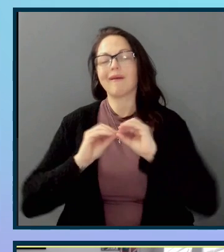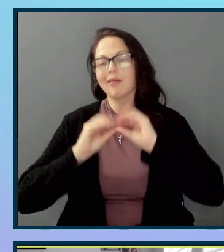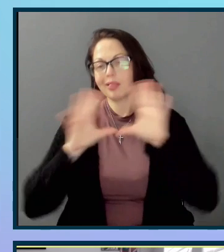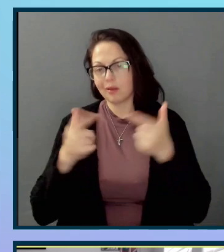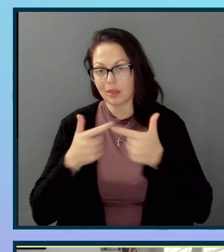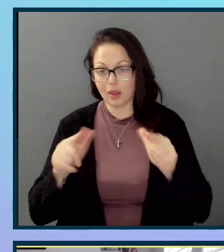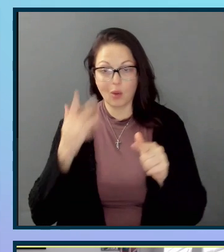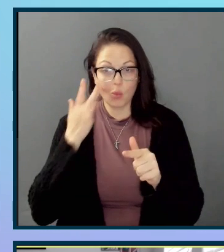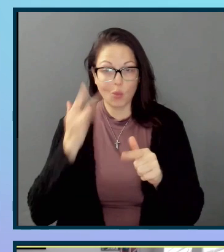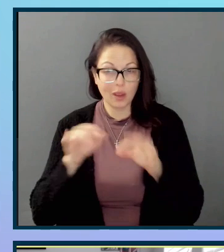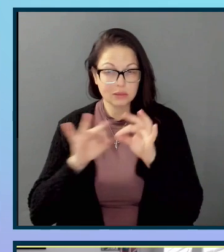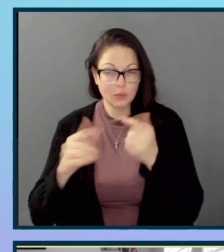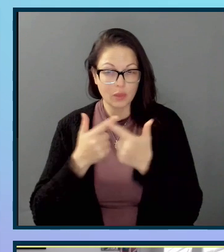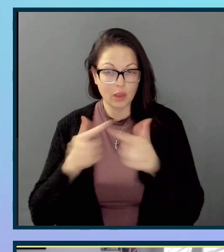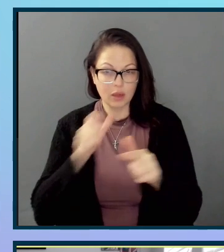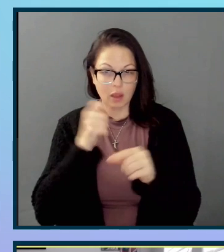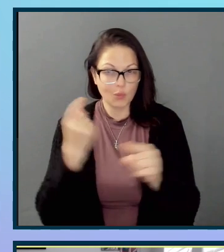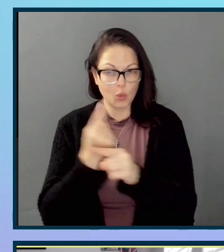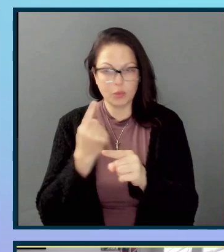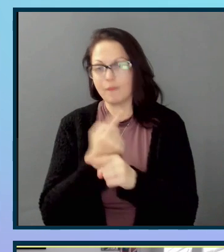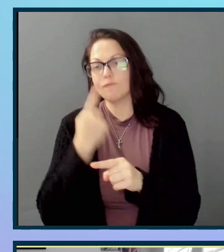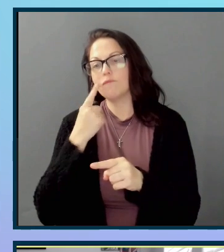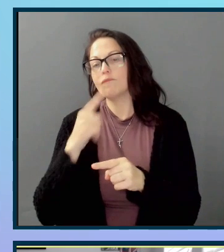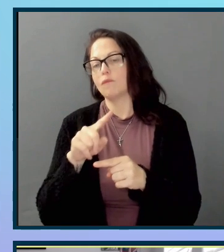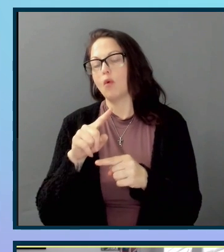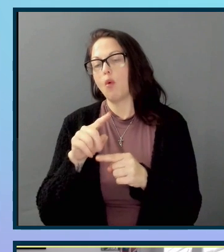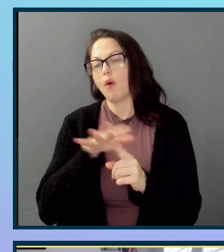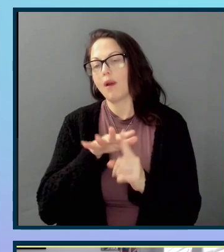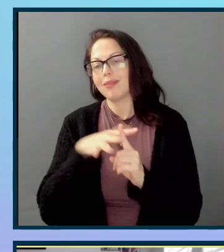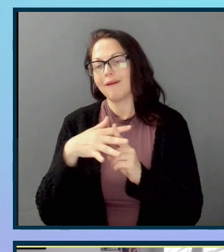is not actually appropriate for the context and may create more confusion.